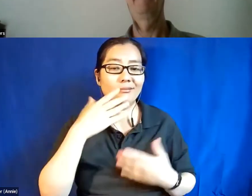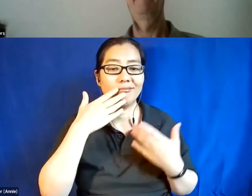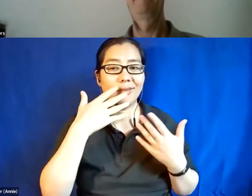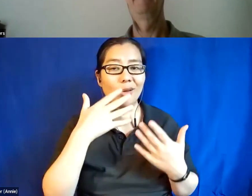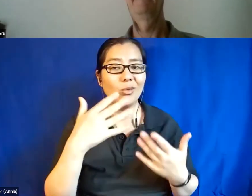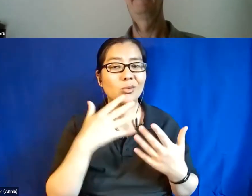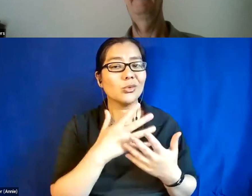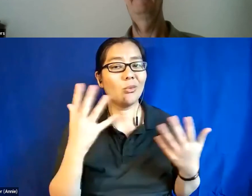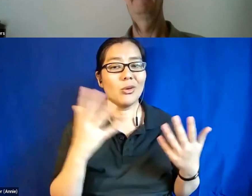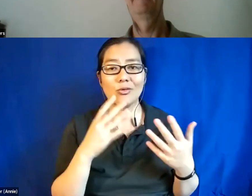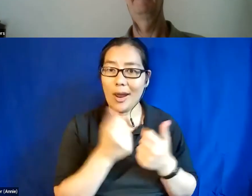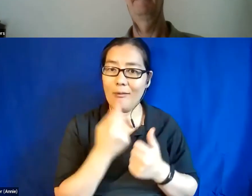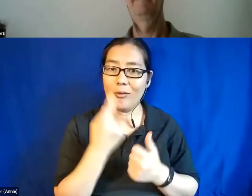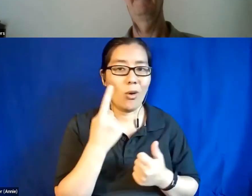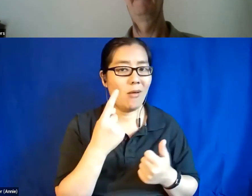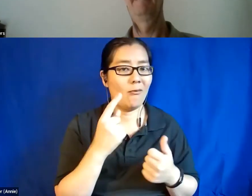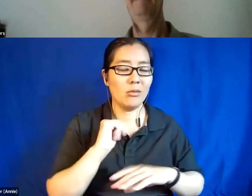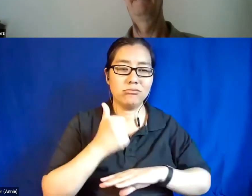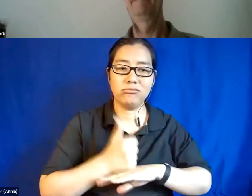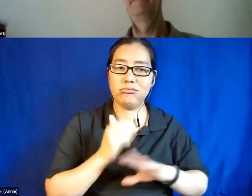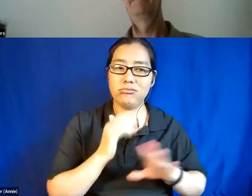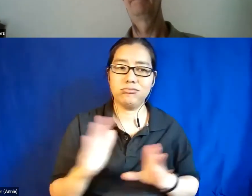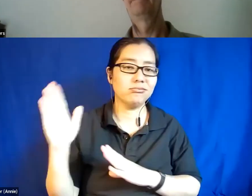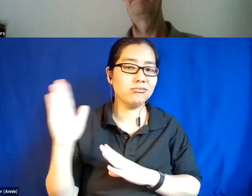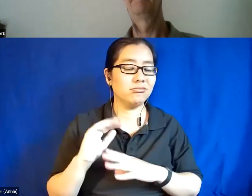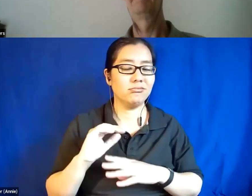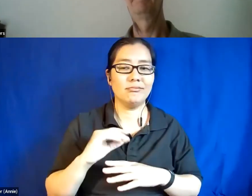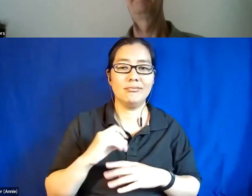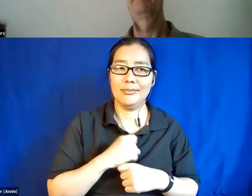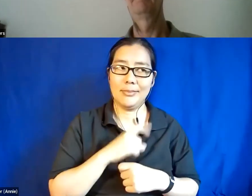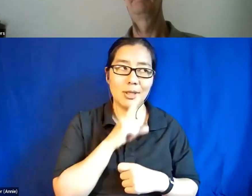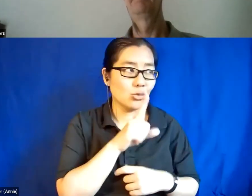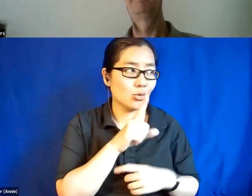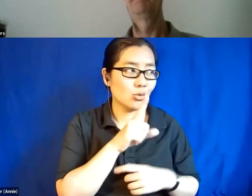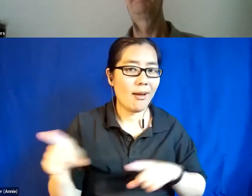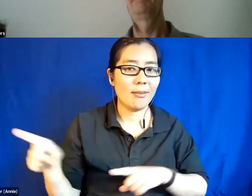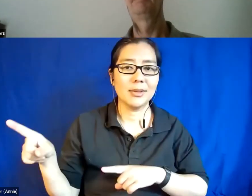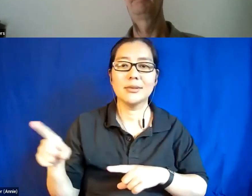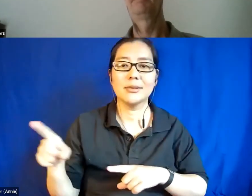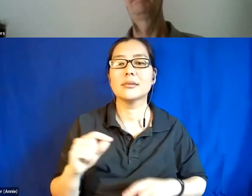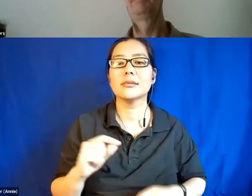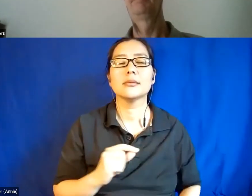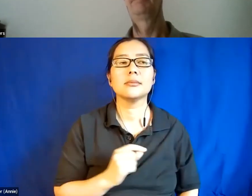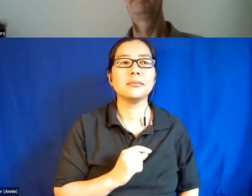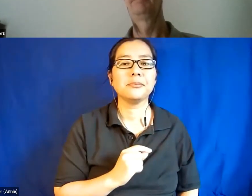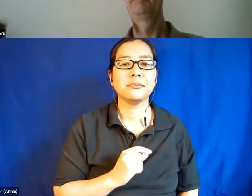everyone for organizing this event and making it happen. It's a very interesting time now